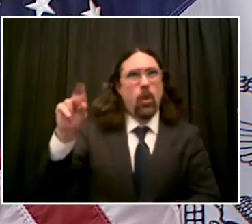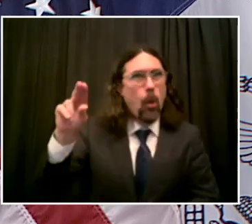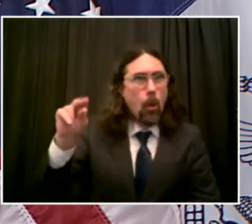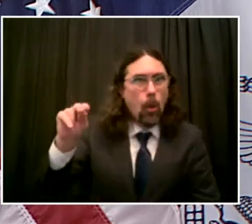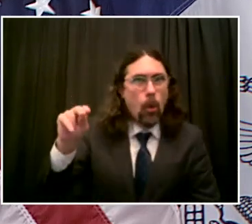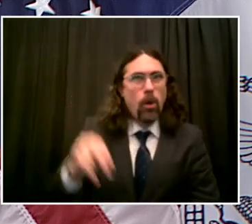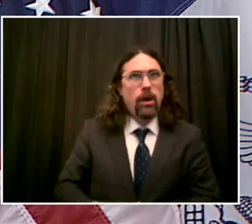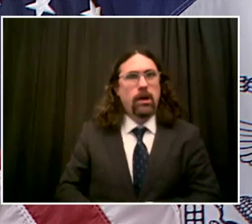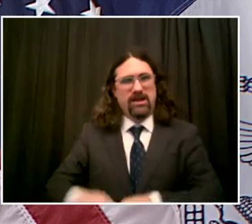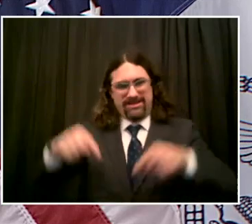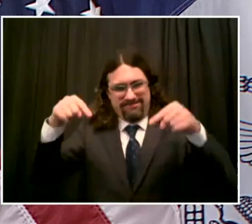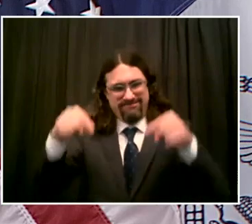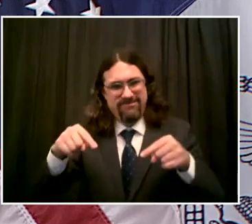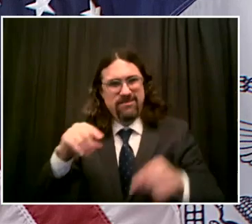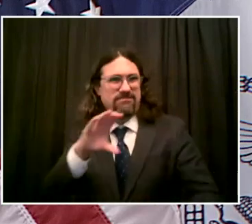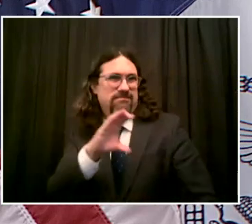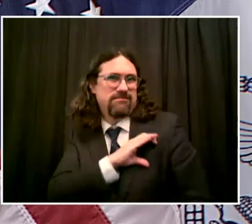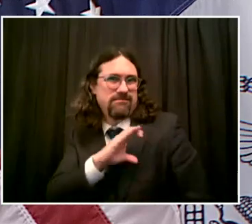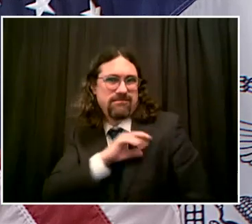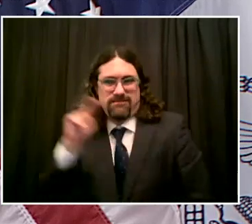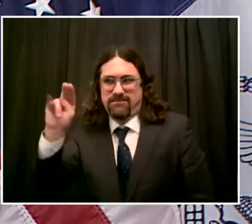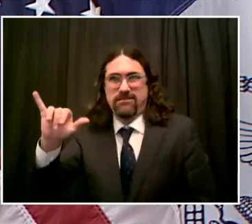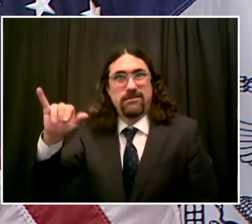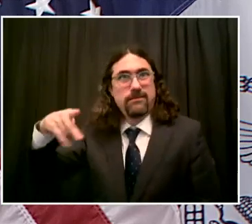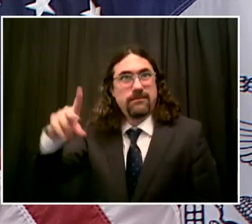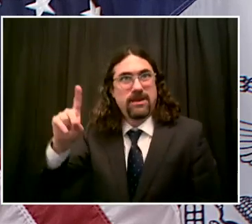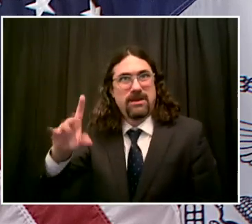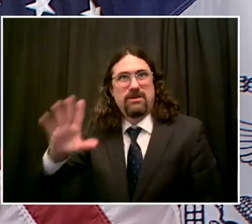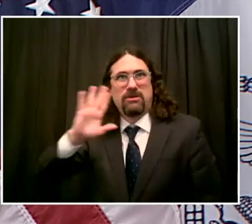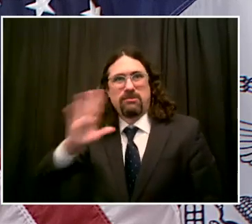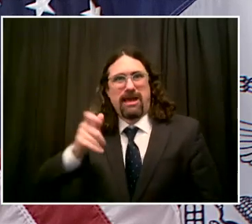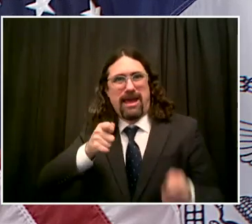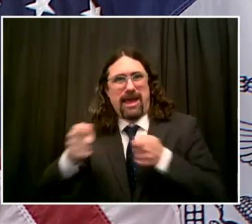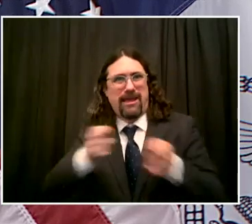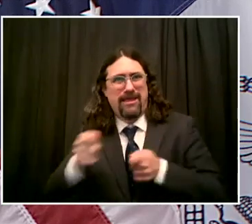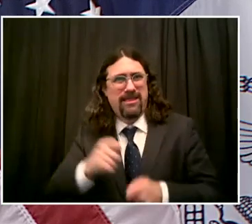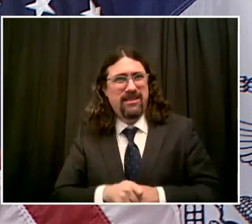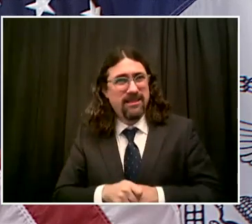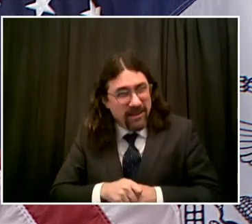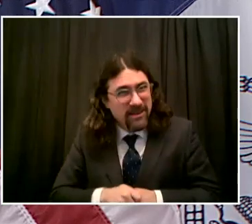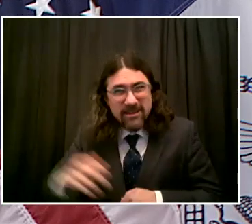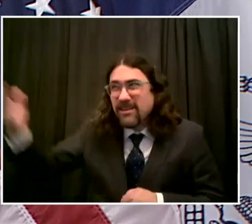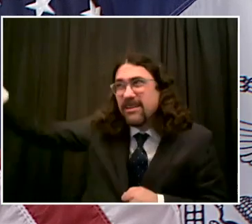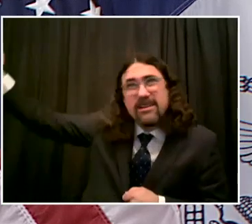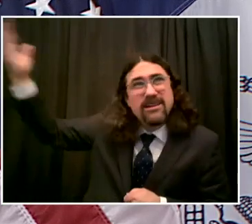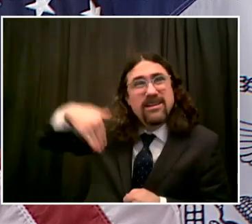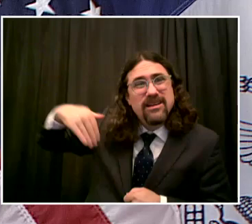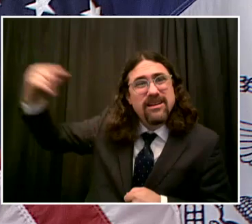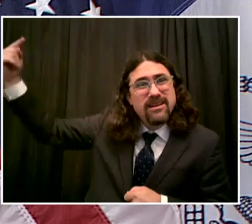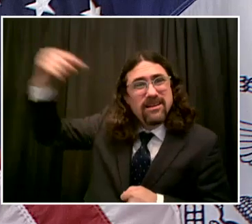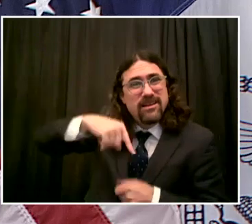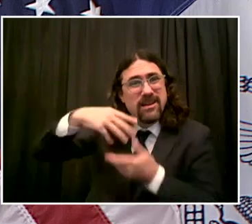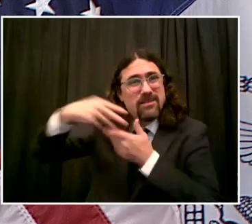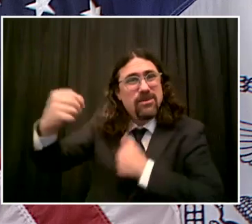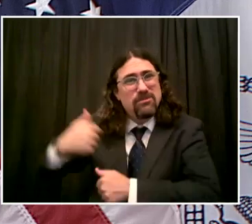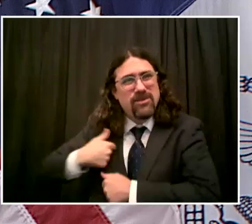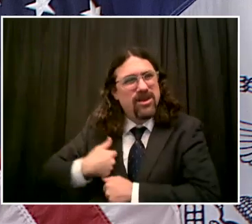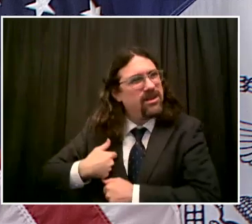REGRET IT'S. WHEN YOU BRING IN NOT TRAINED FOR THE CIRCUMSTANCE BUT STILL